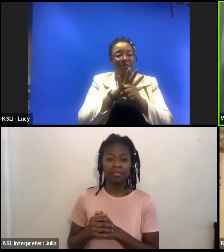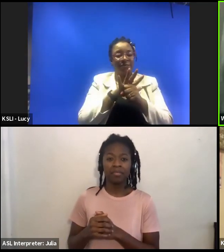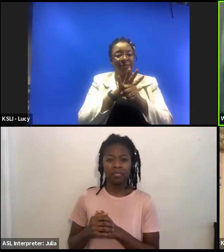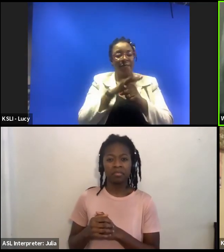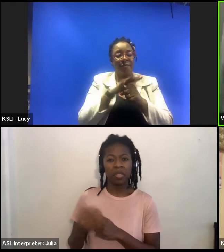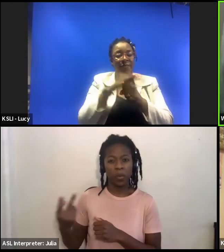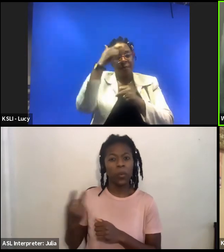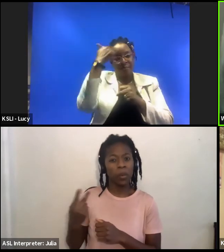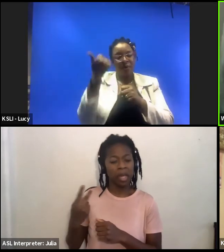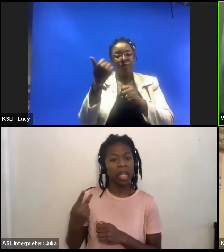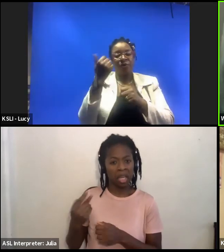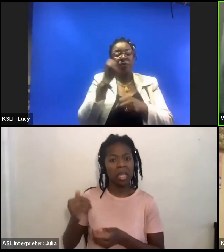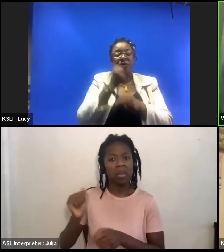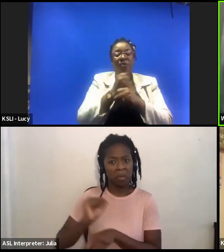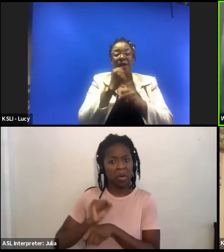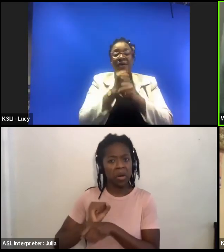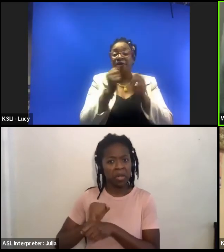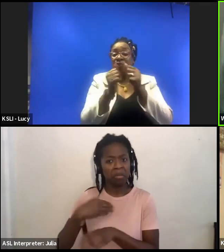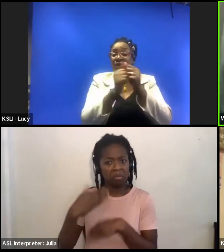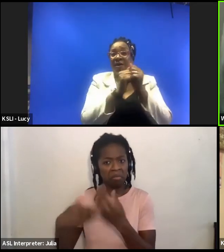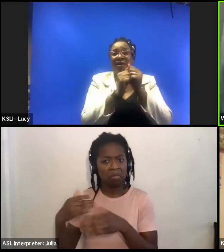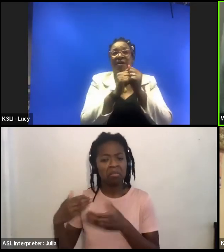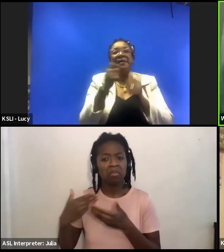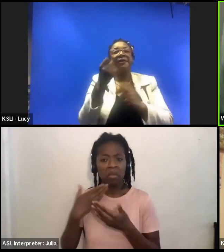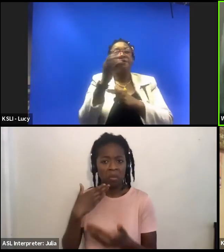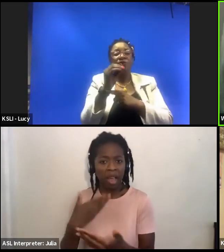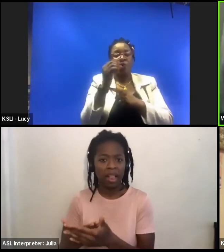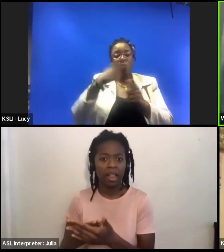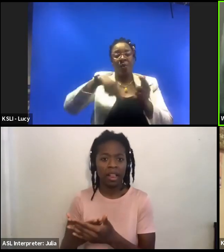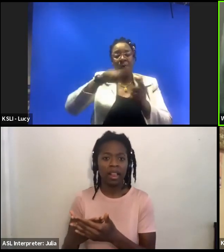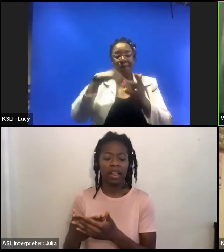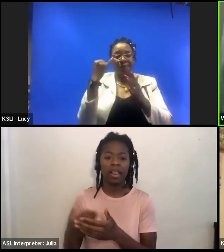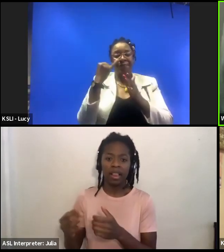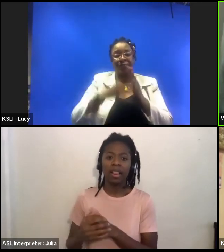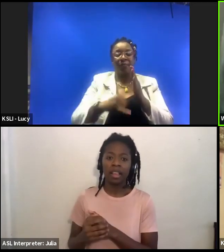on the last run of "We Won't Forget"